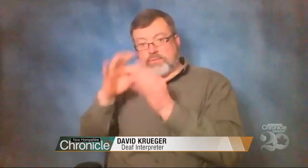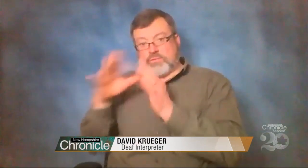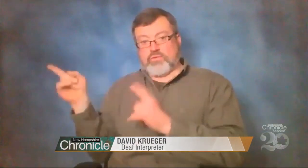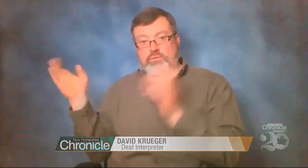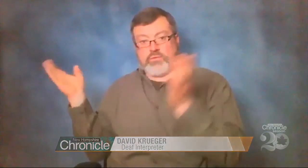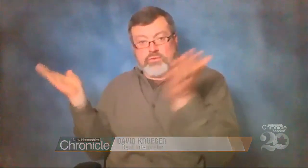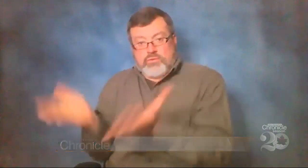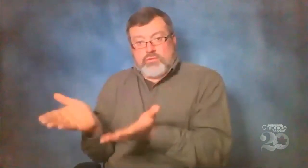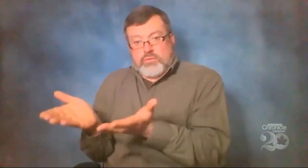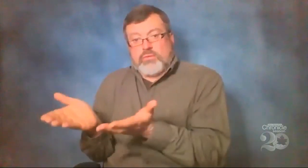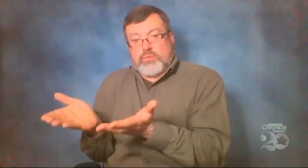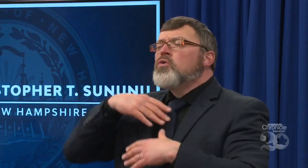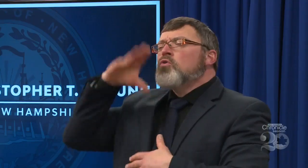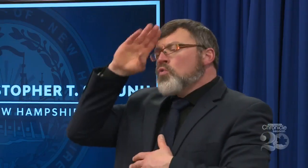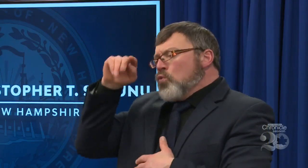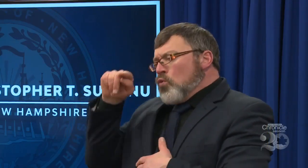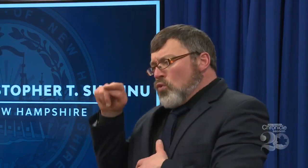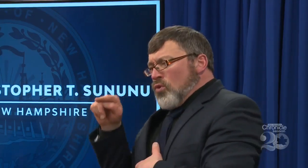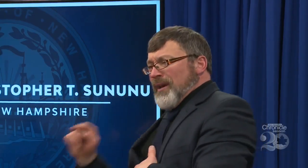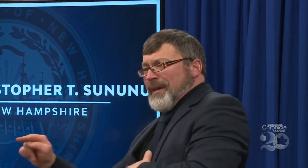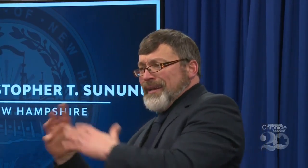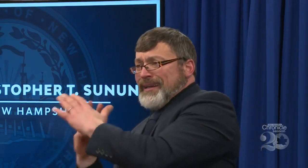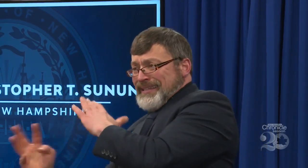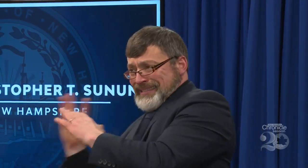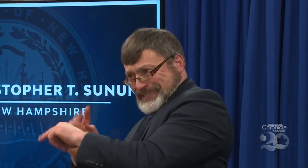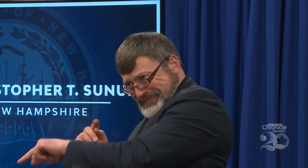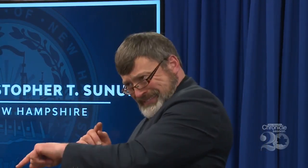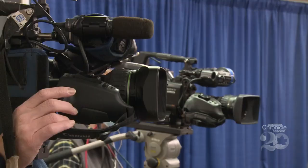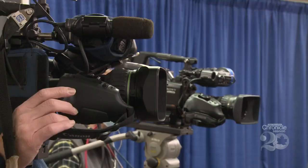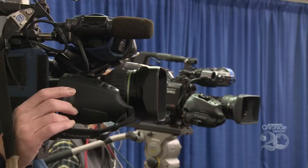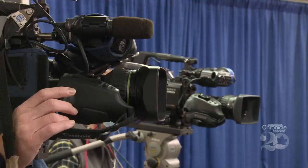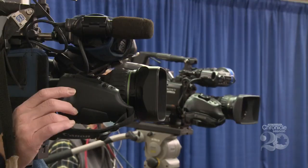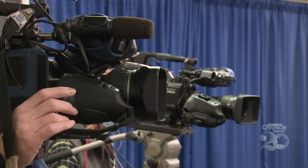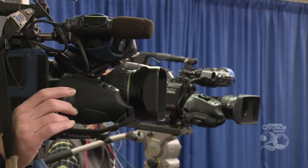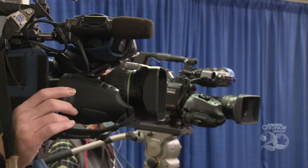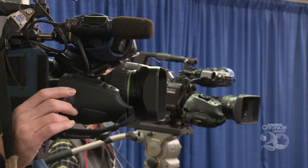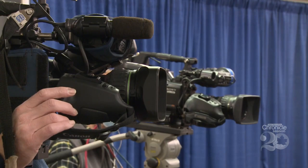I RECEIVE MY INFORMATION NOT FROM THE ORIGINAL SPEAKER,